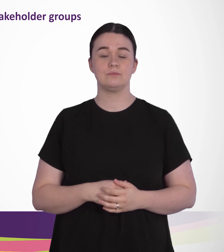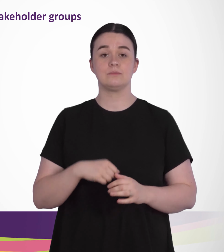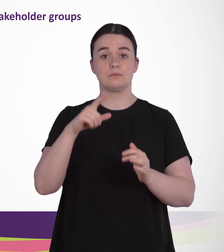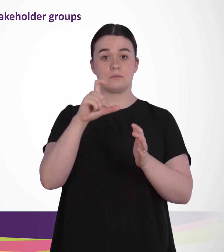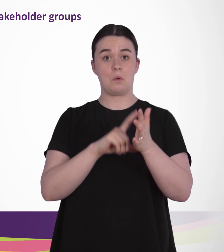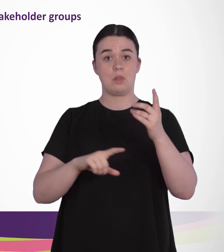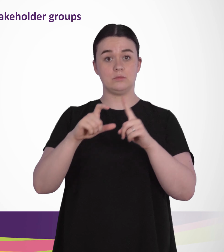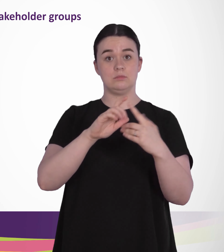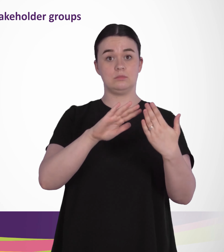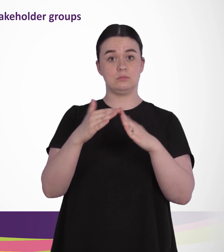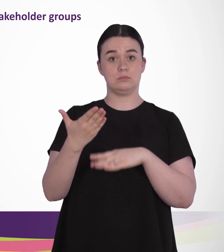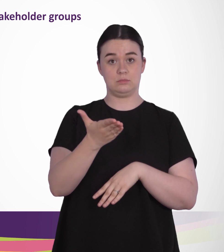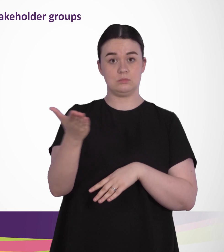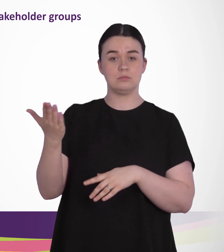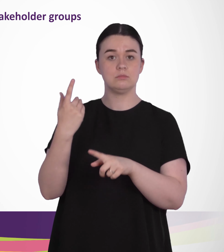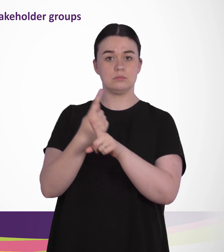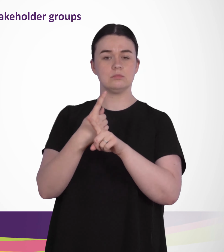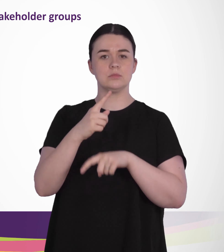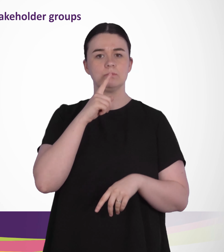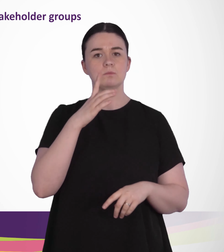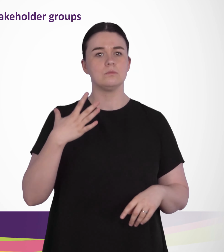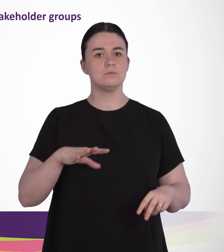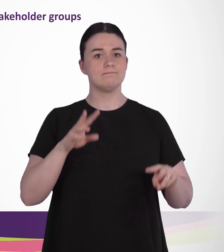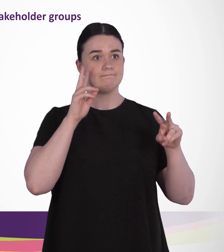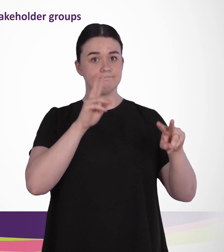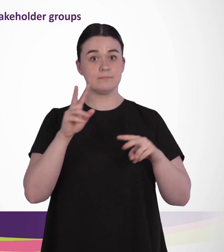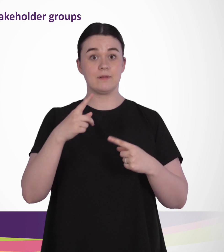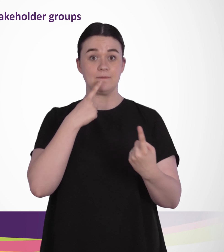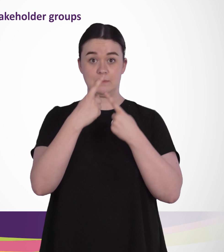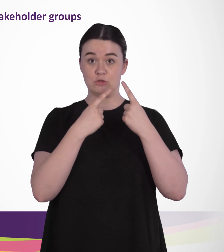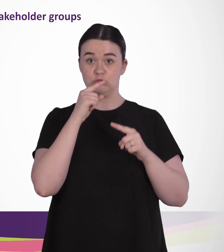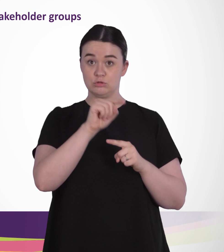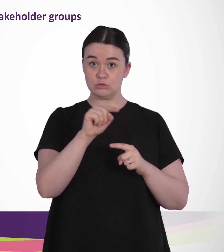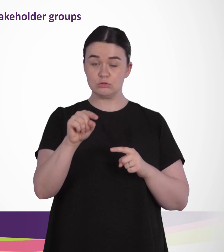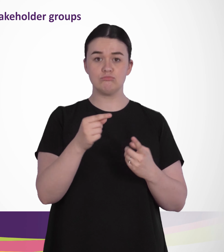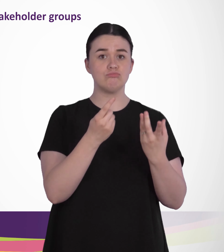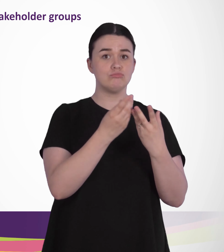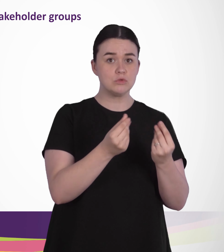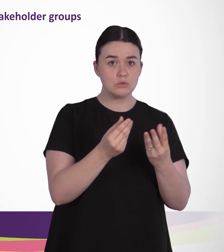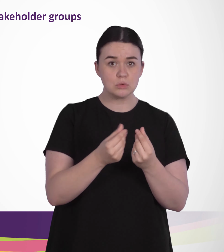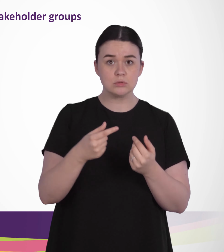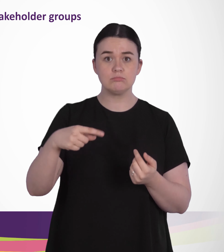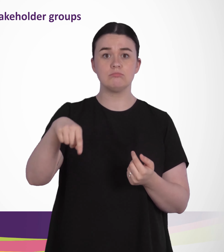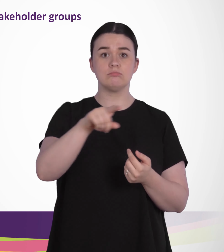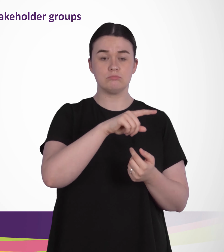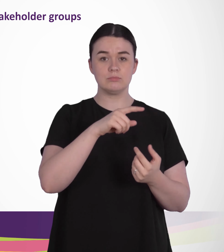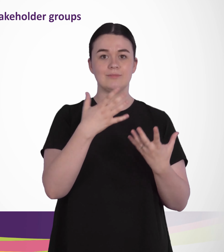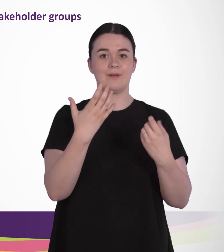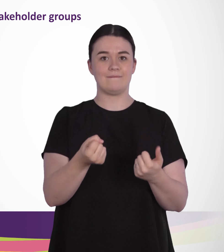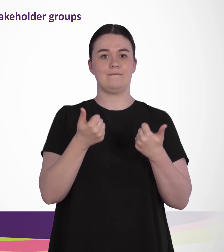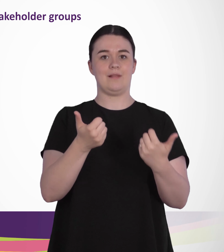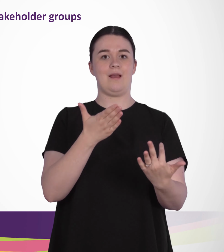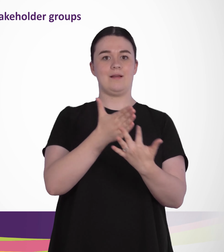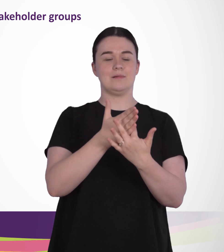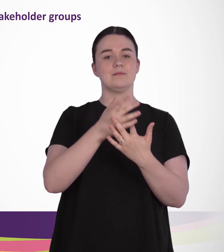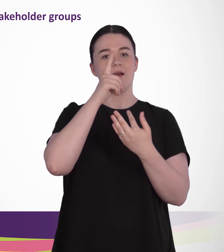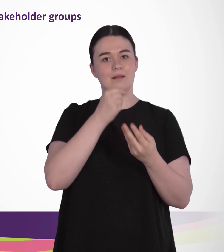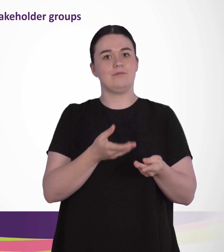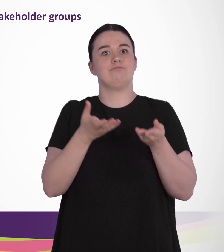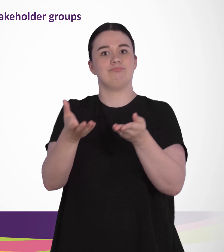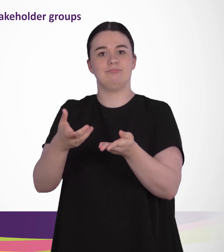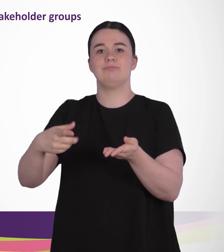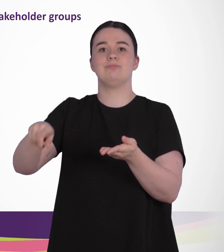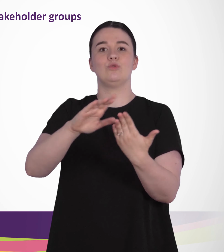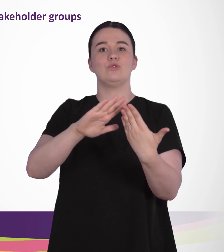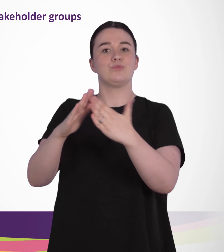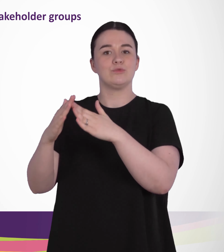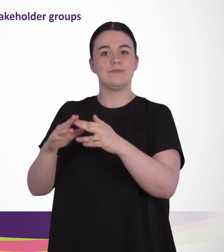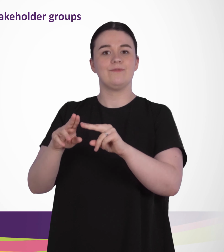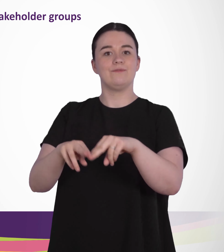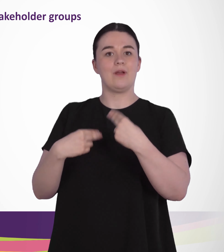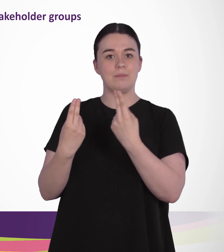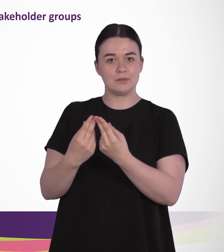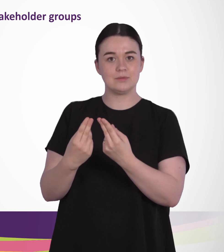CALD stakeholders also wanted access to information and resources that empowered their communities and families